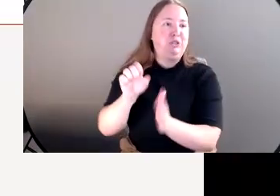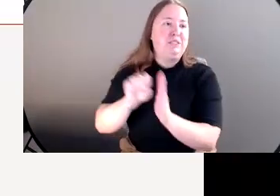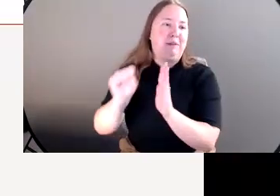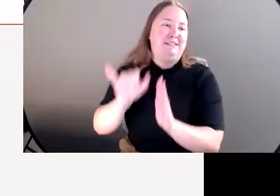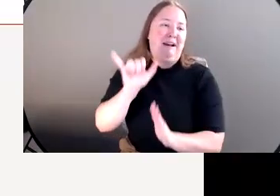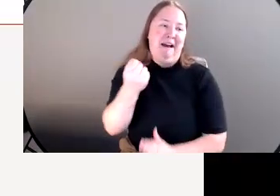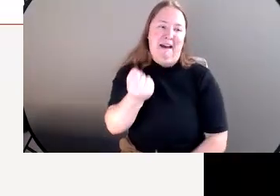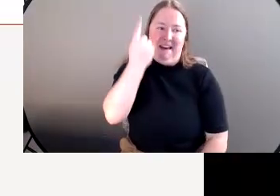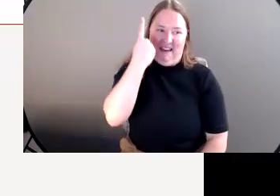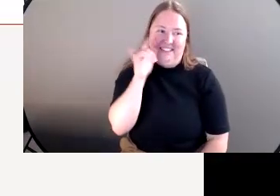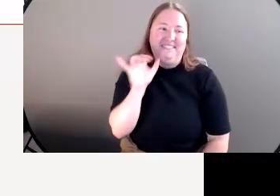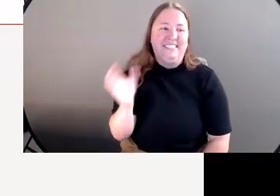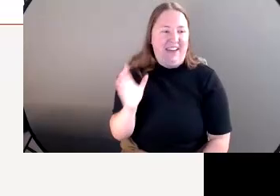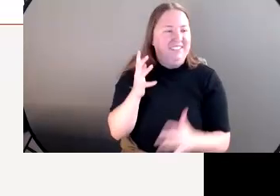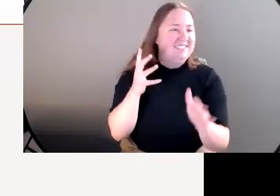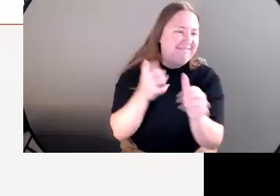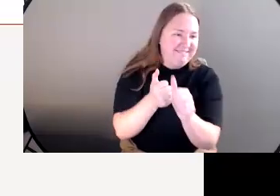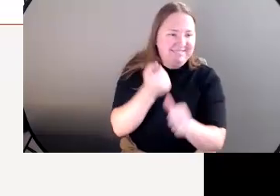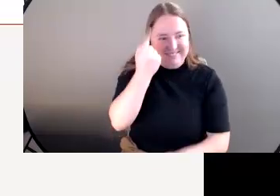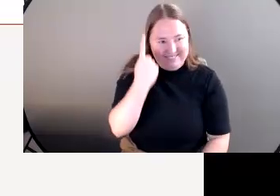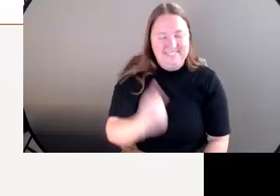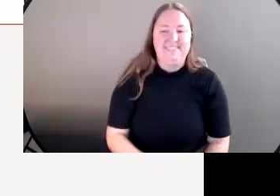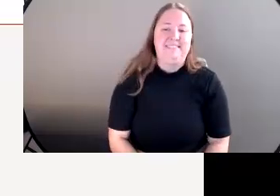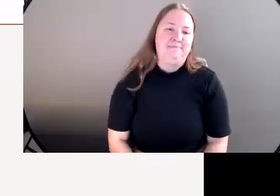Now I'm going to follow your late policy and all of that.